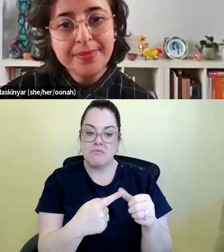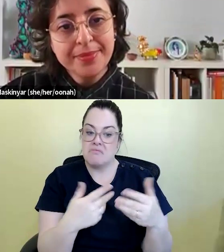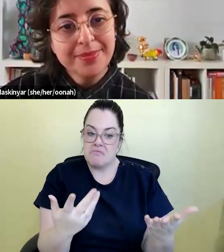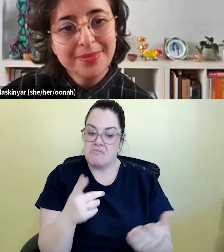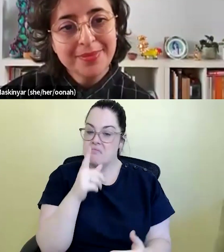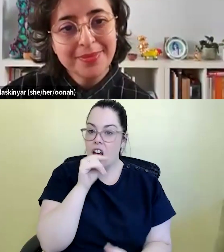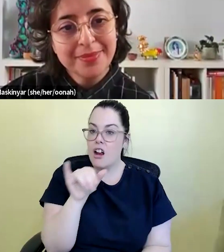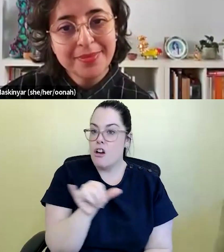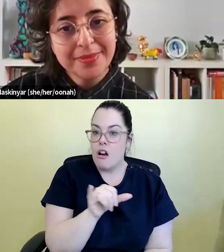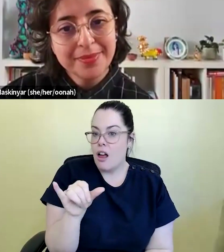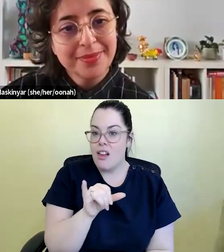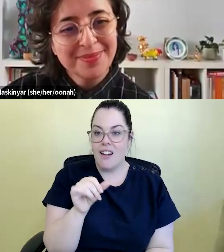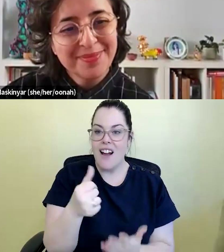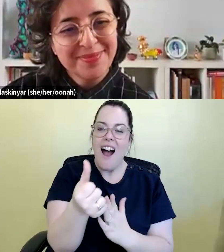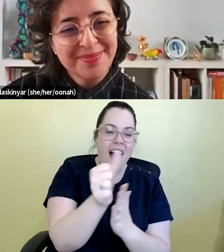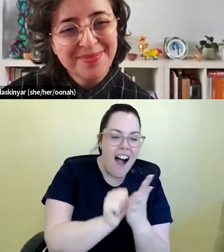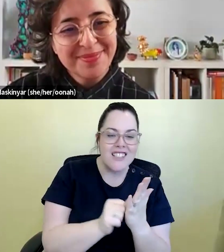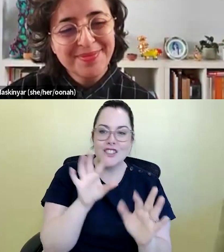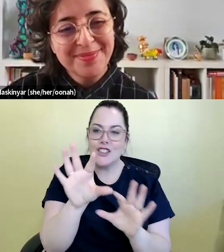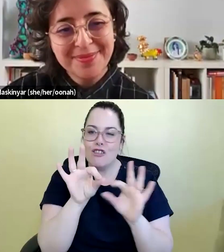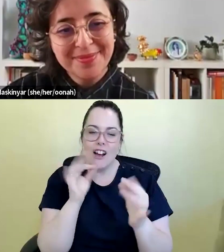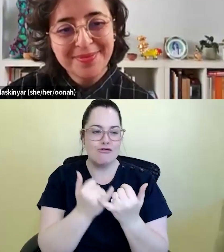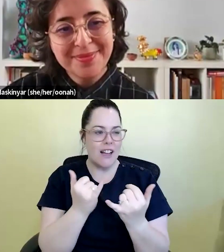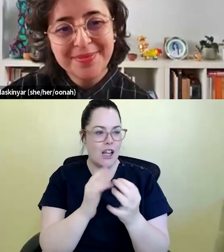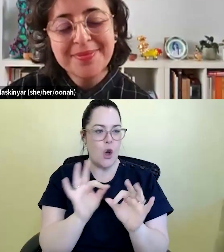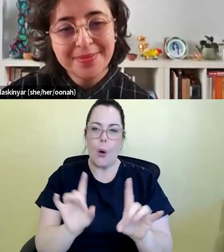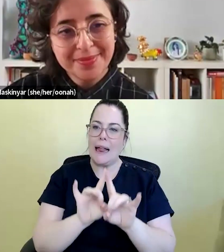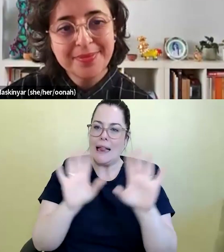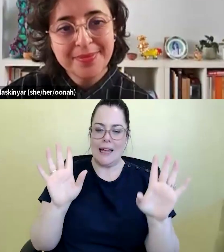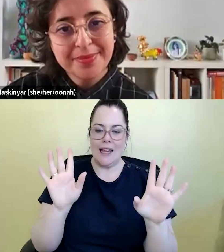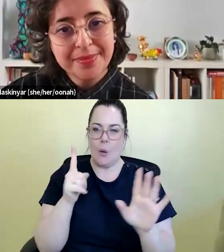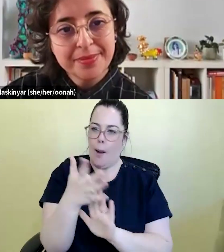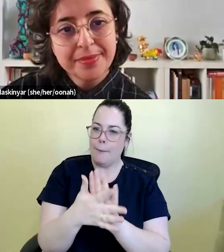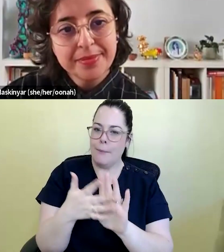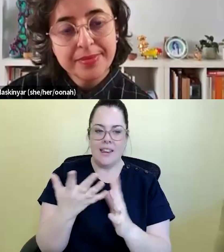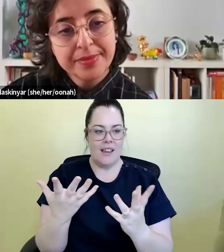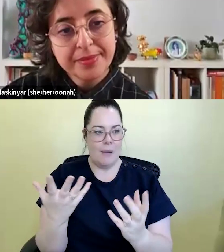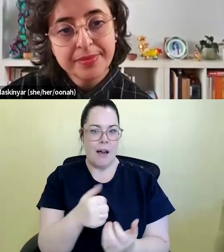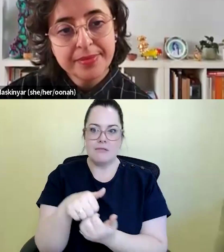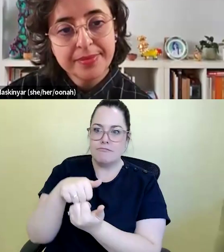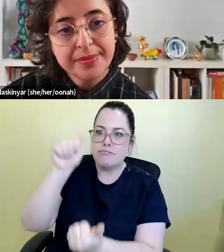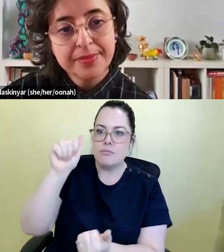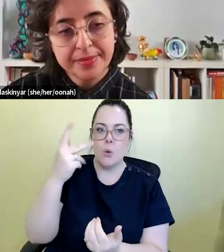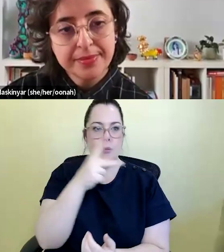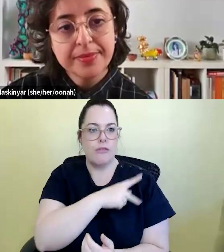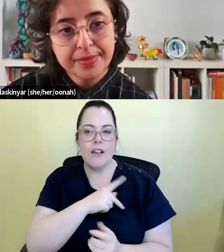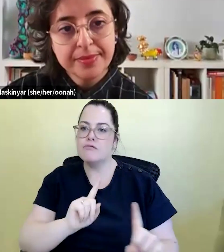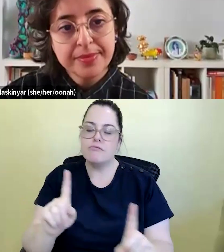and artists, it is a fuzzy profession where things done and differently. It is about your working relationship, and put forward